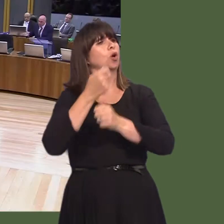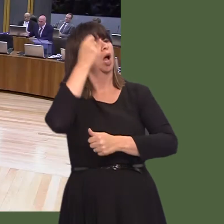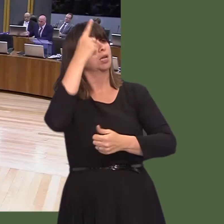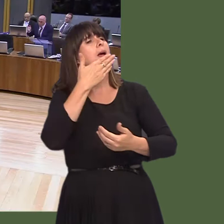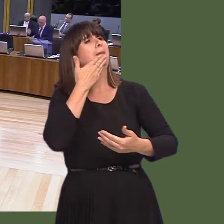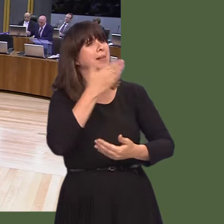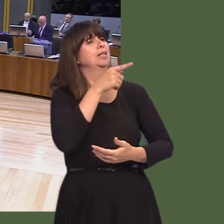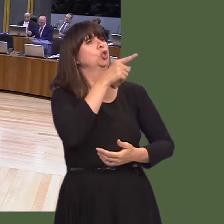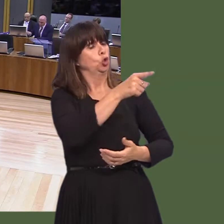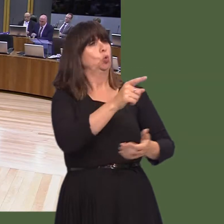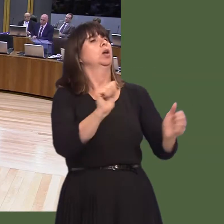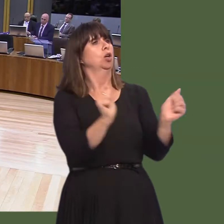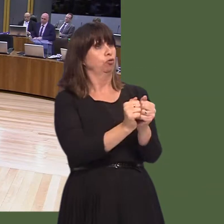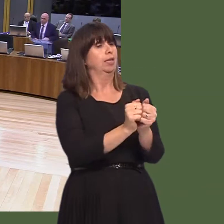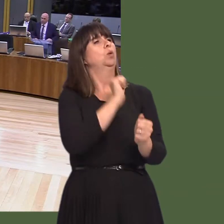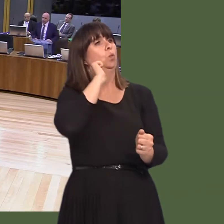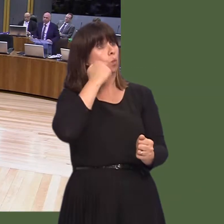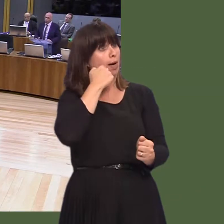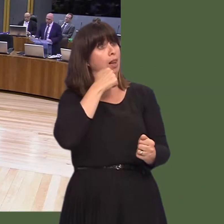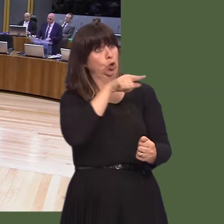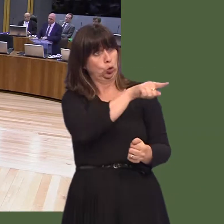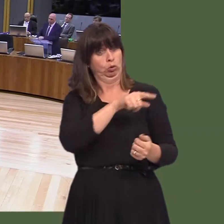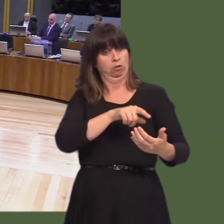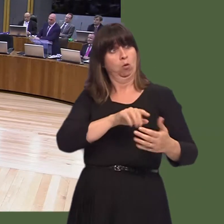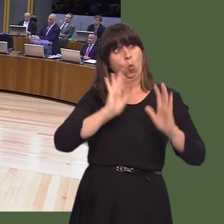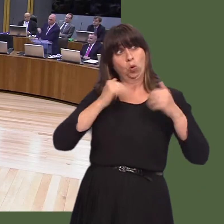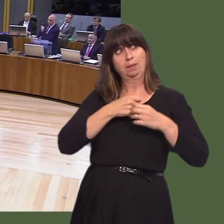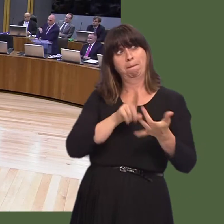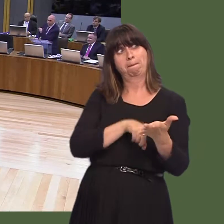First Minister, will you now therefore commit to supporting the autism Bill, which will